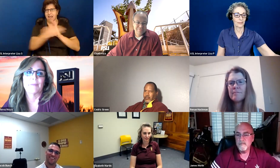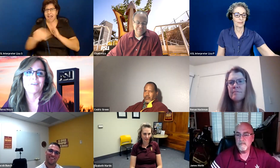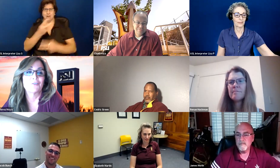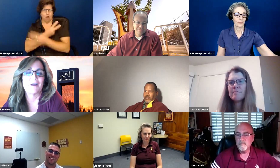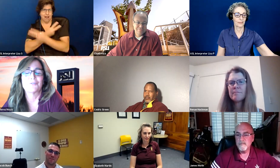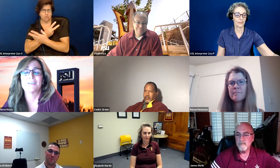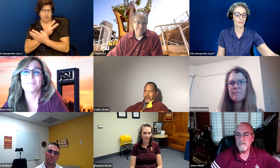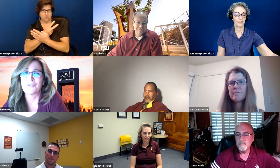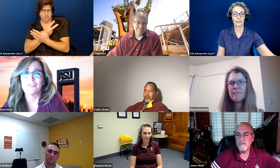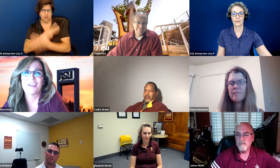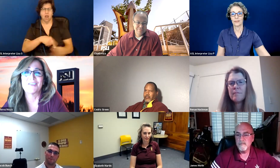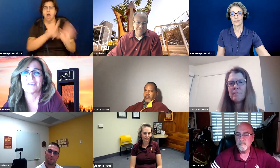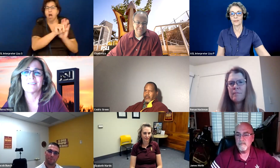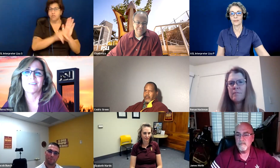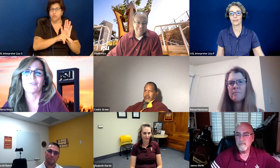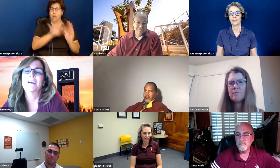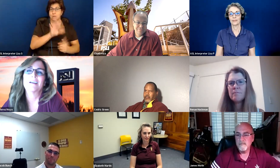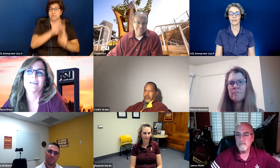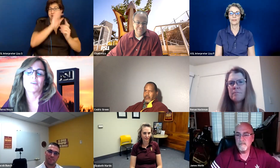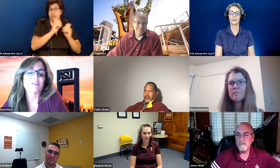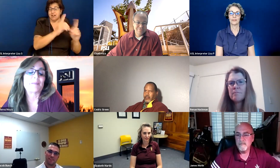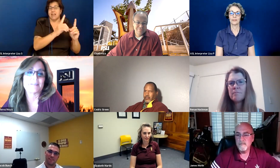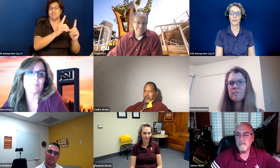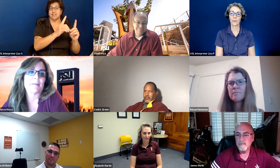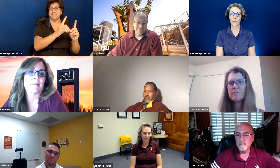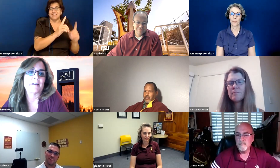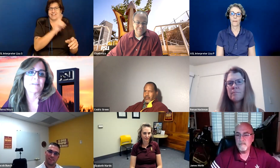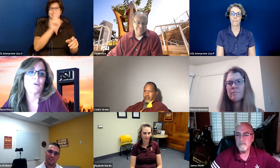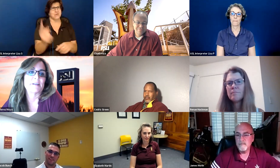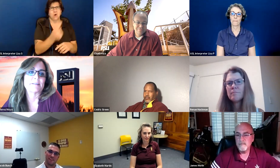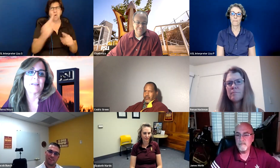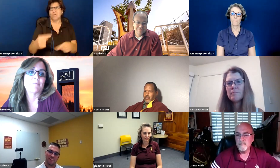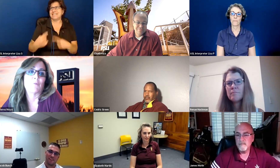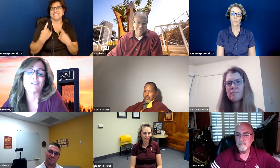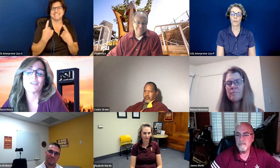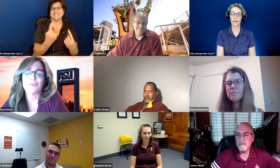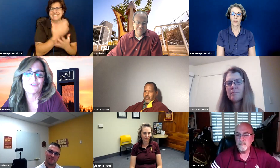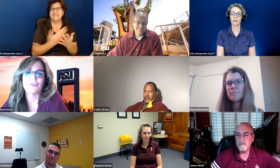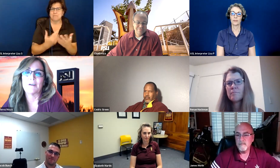My undergrad degree is special education. So it's always been something that's always I'd wanted to pursue.